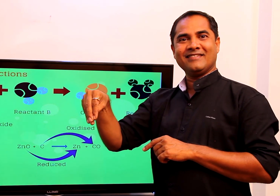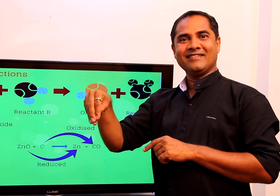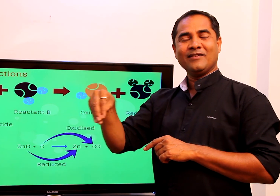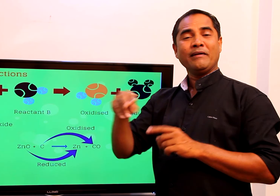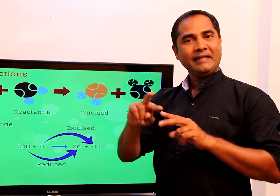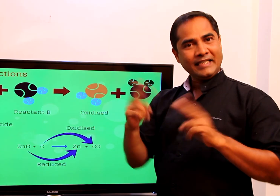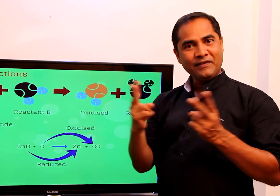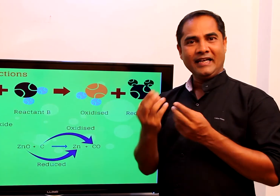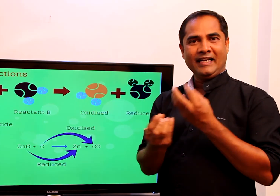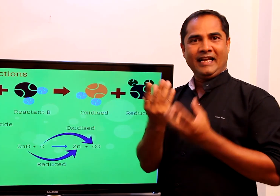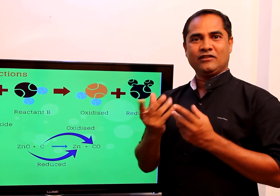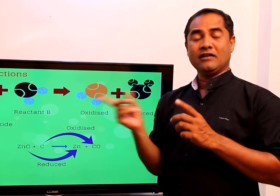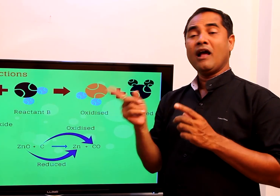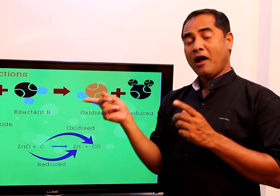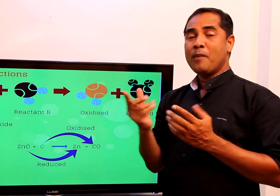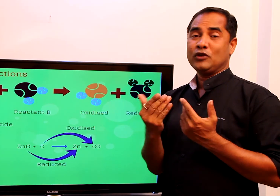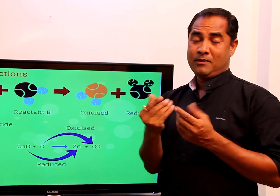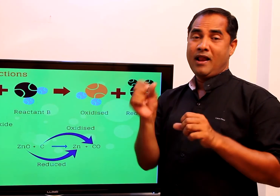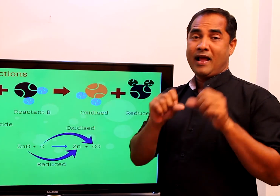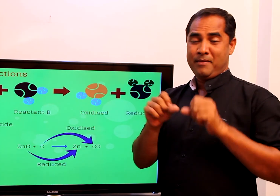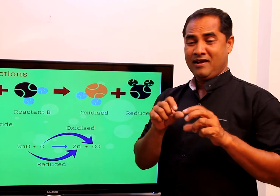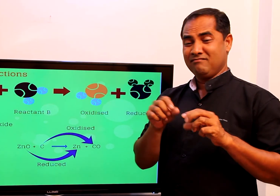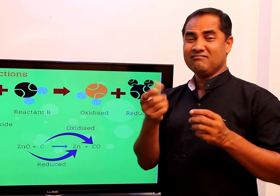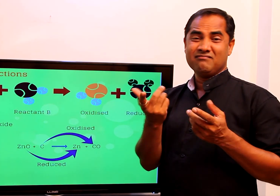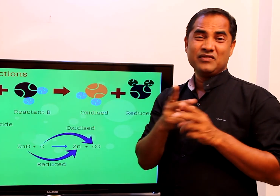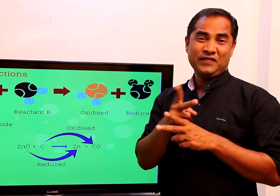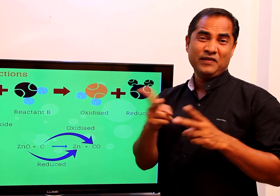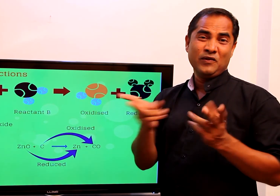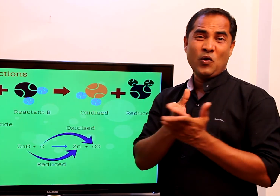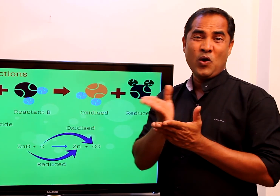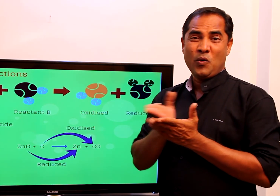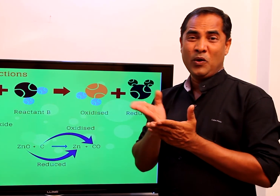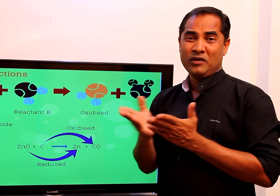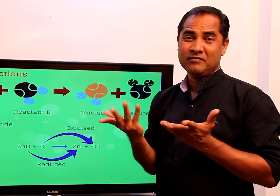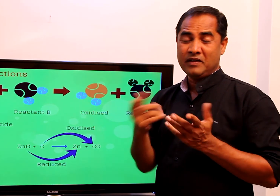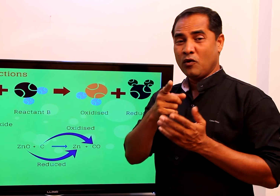removed from zinc and added to the carbon. As you can see there are so many different kinds of reactions.